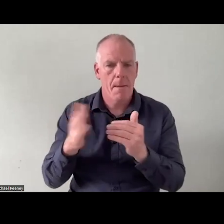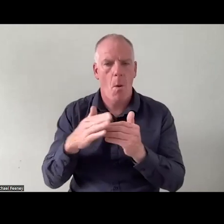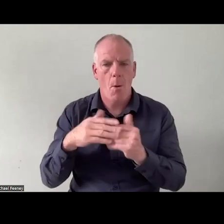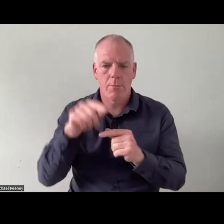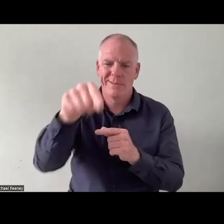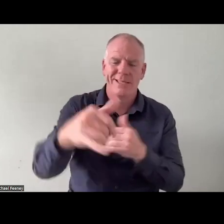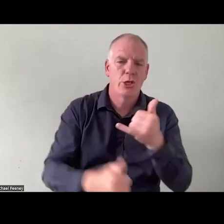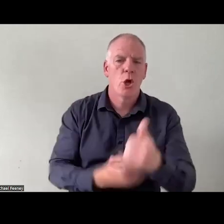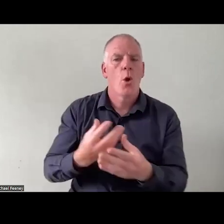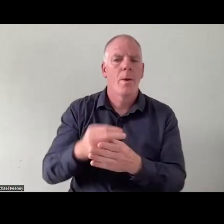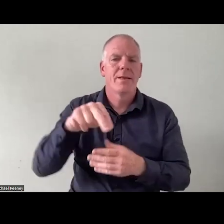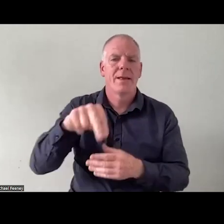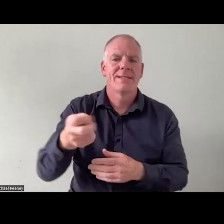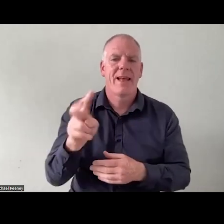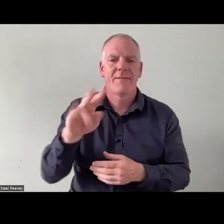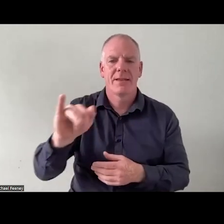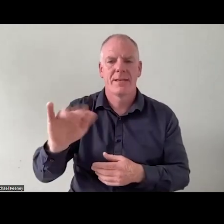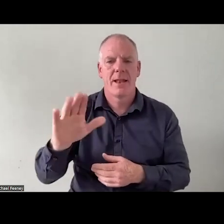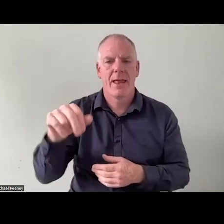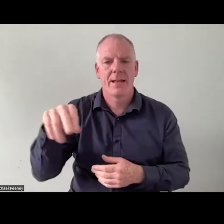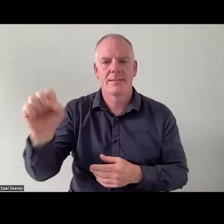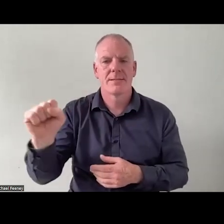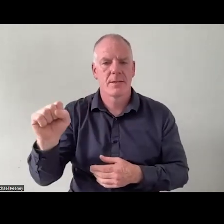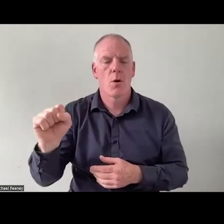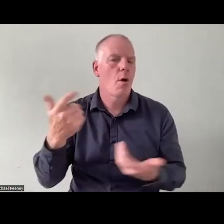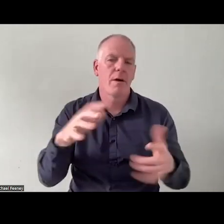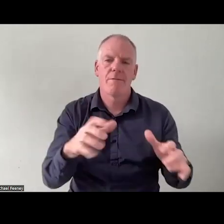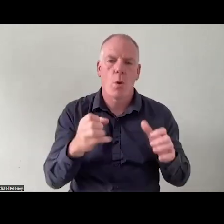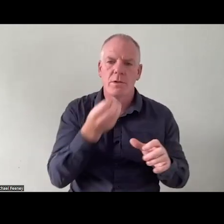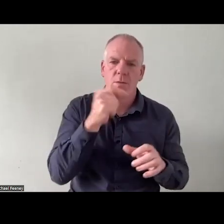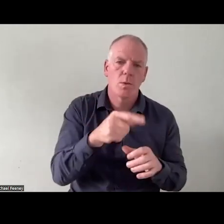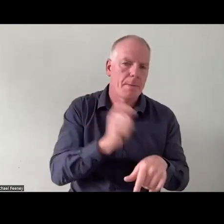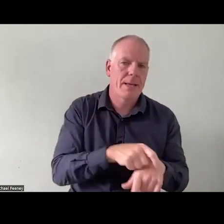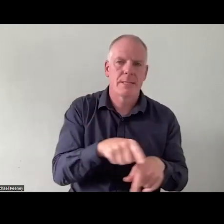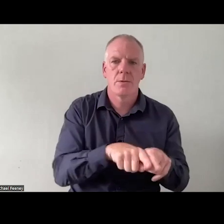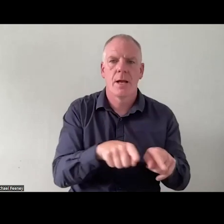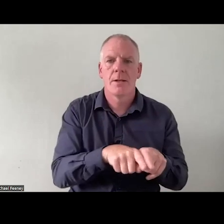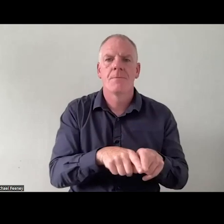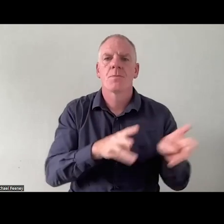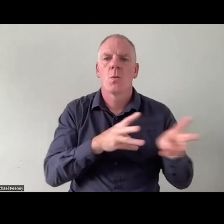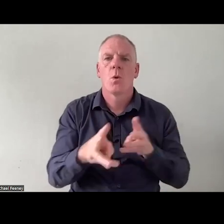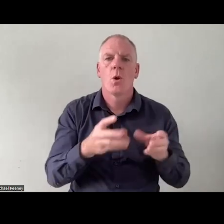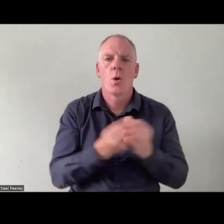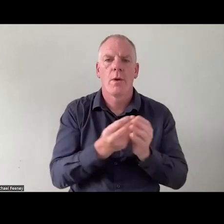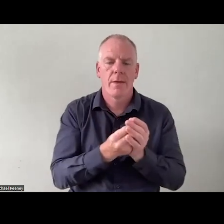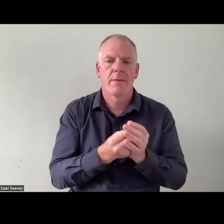Aunt Bessie's, for anyone who's familiar with frozen foods. We also worked on a campaign with Coca-Cola at Christmas